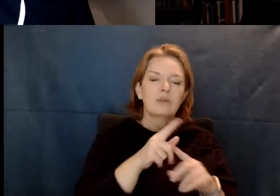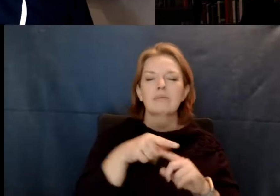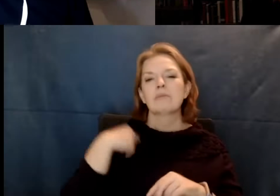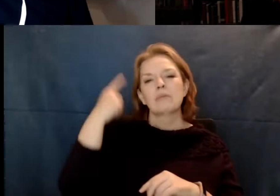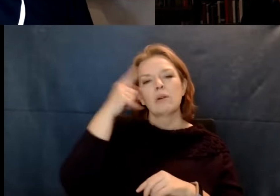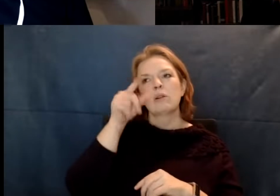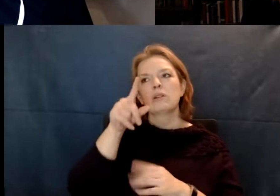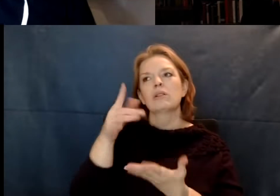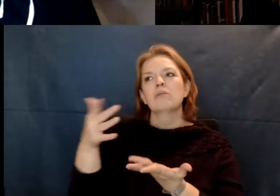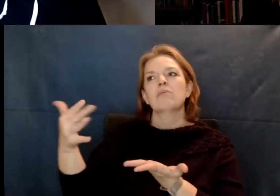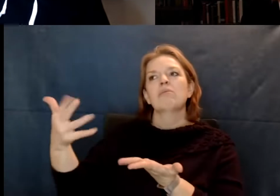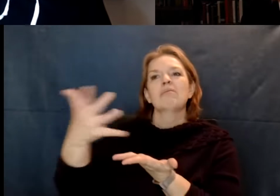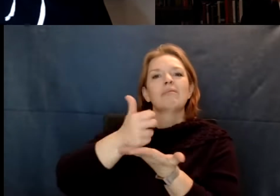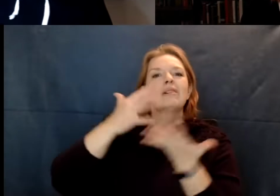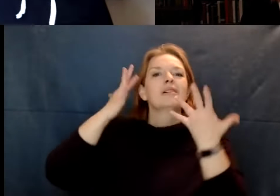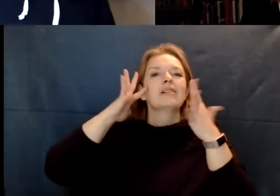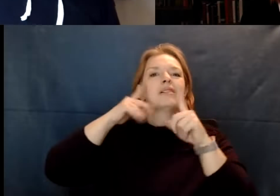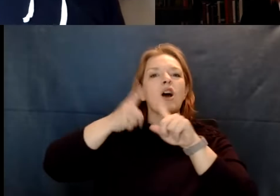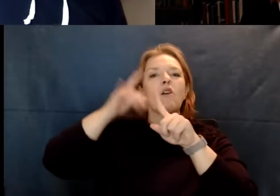Does that become a part of your process?